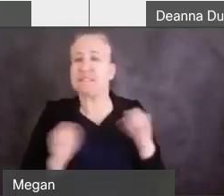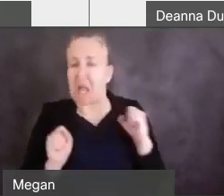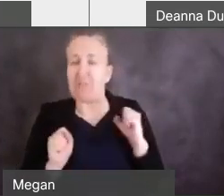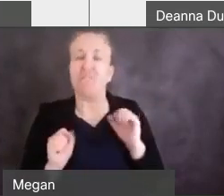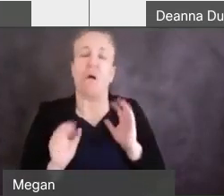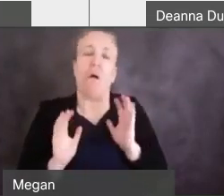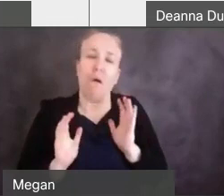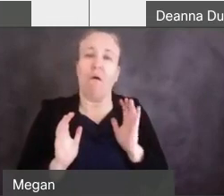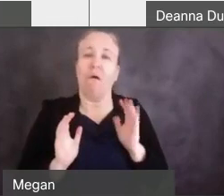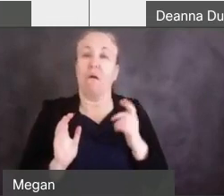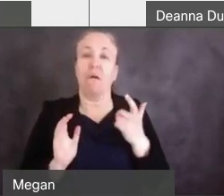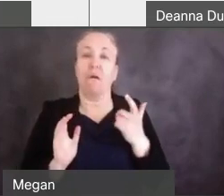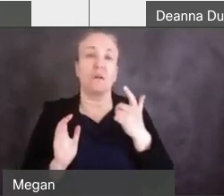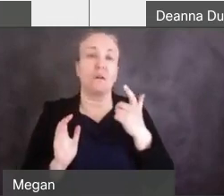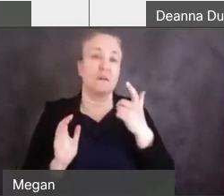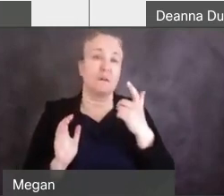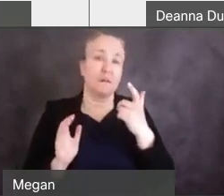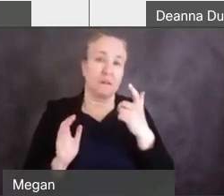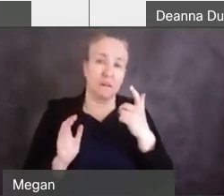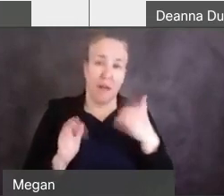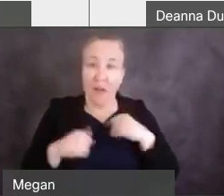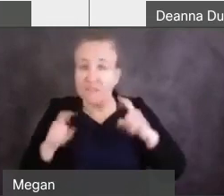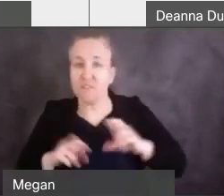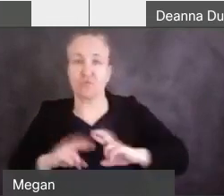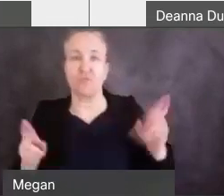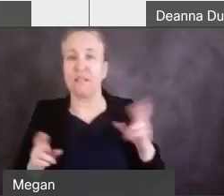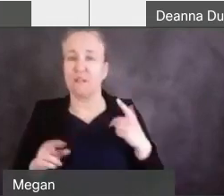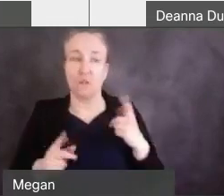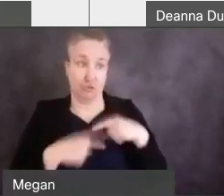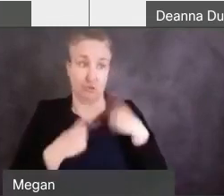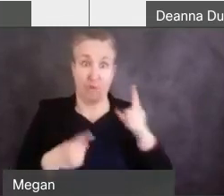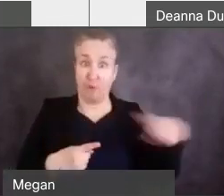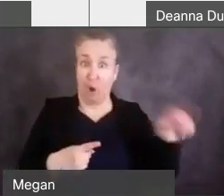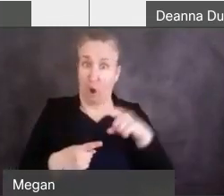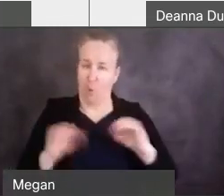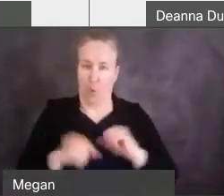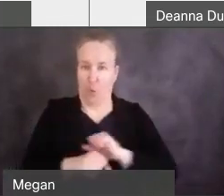a positive or negative, and they've all been negative so far thankfully, their negative status